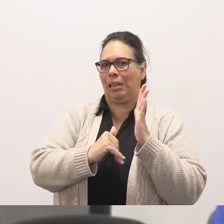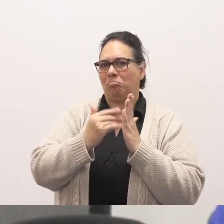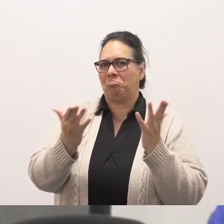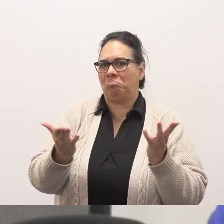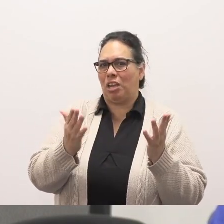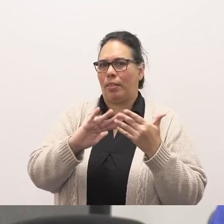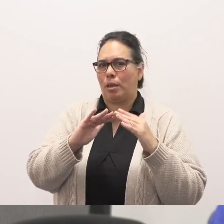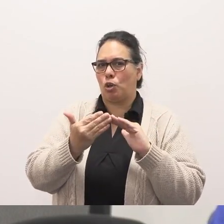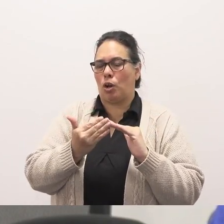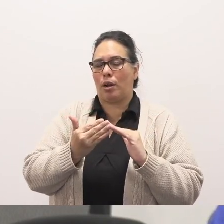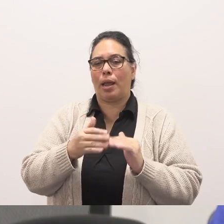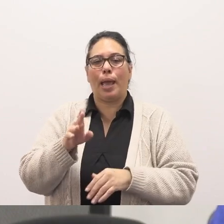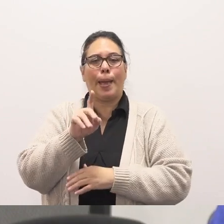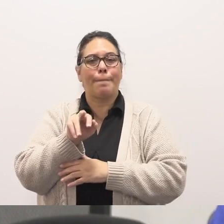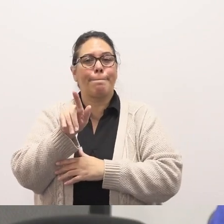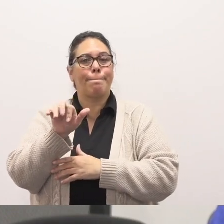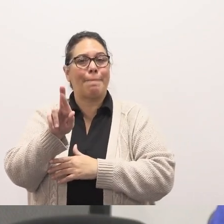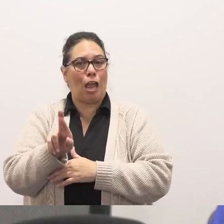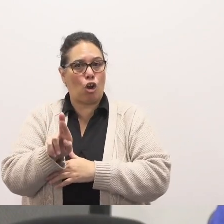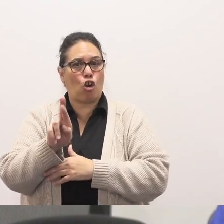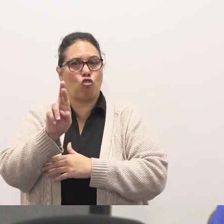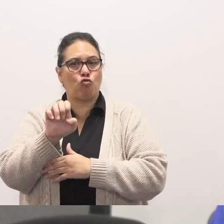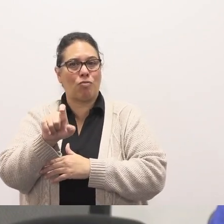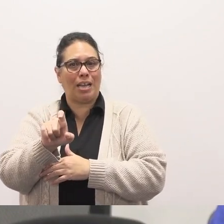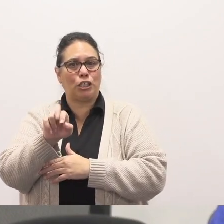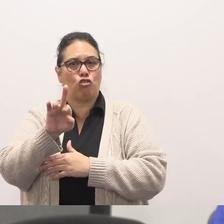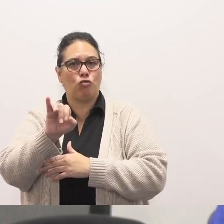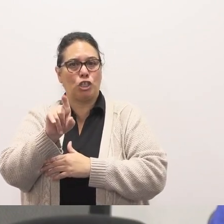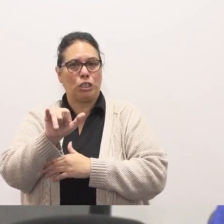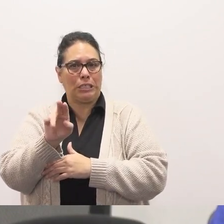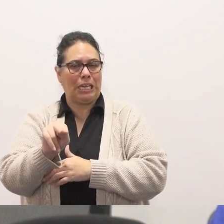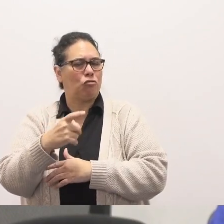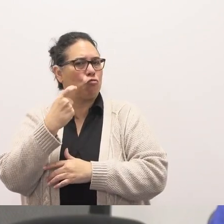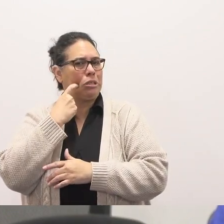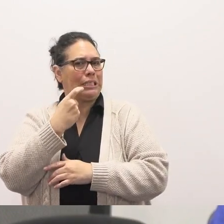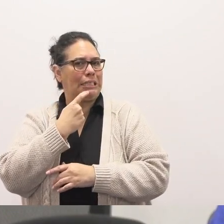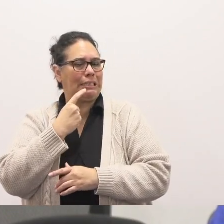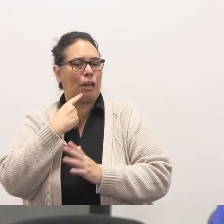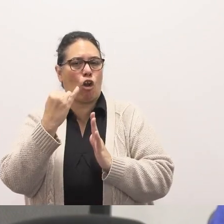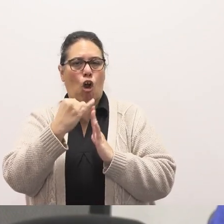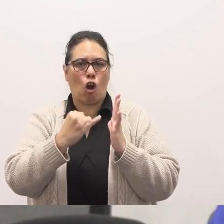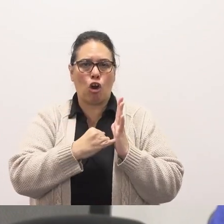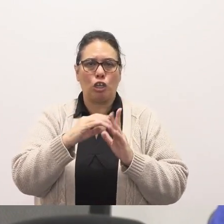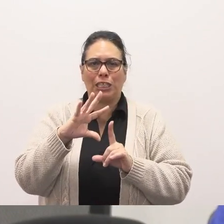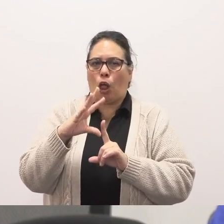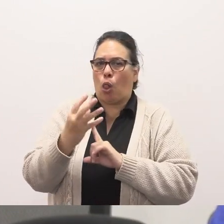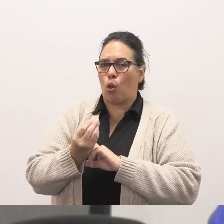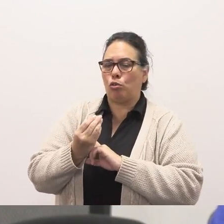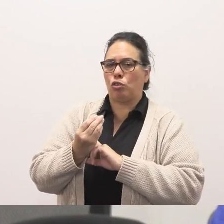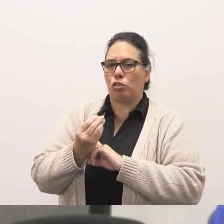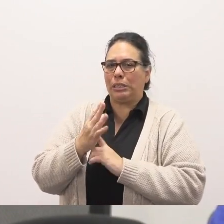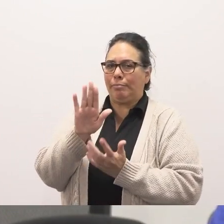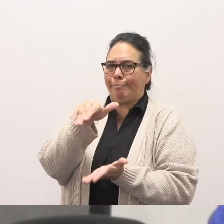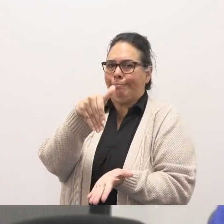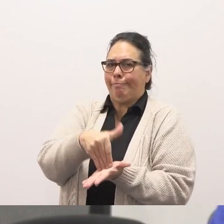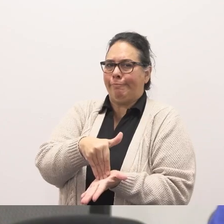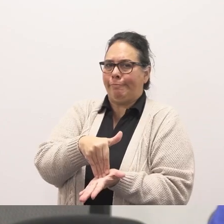Mayor Rex Richardson recently said, arts and culture are the heartbeat of Long Beach. By supporting and investing in the arts,